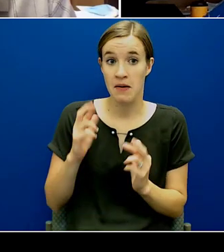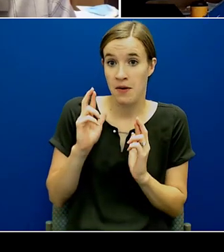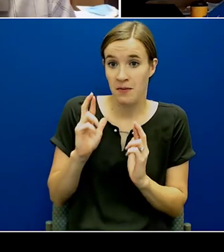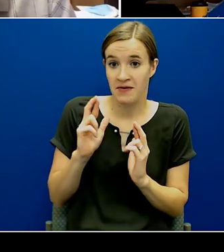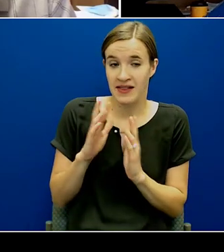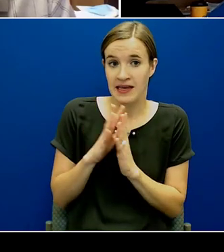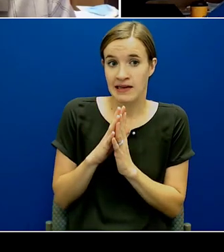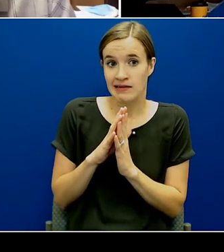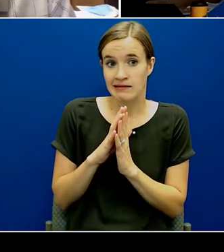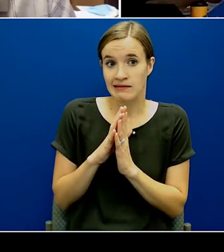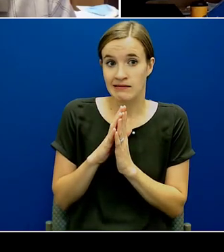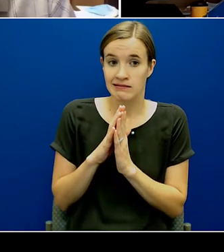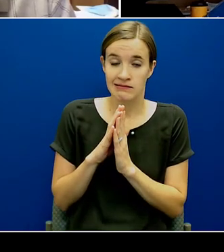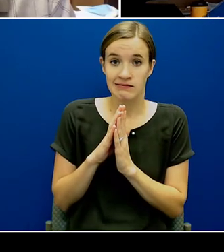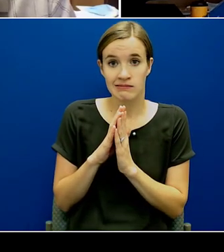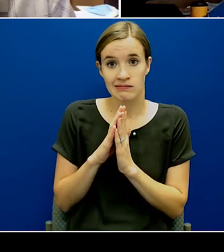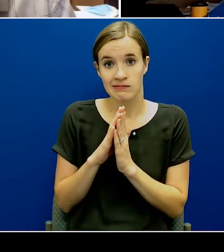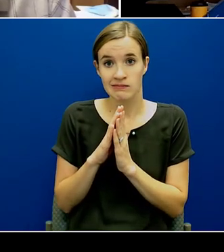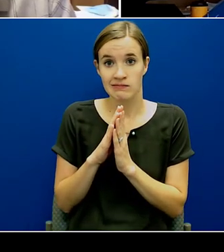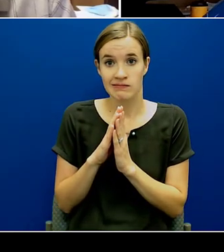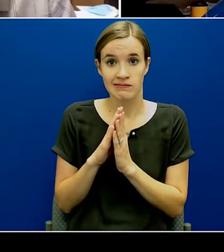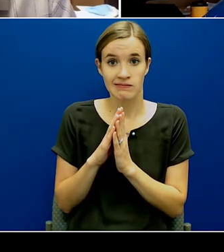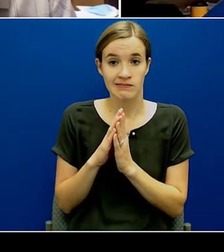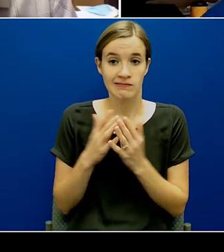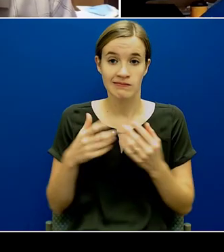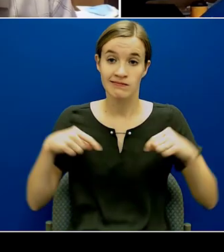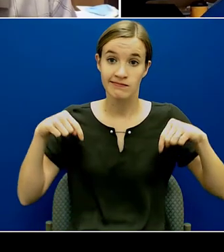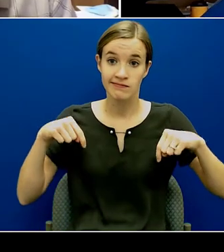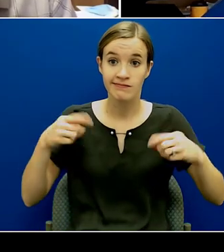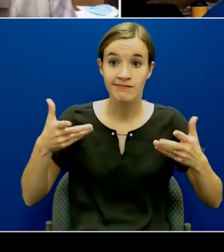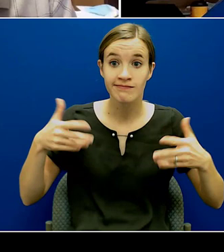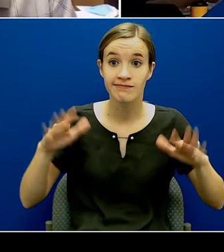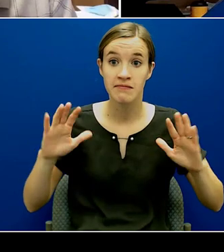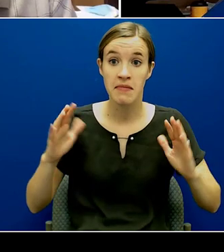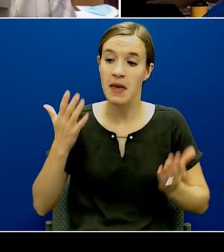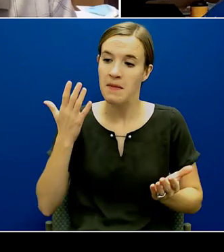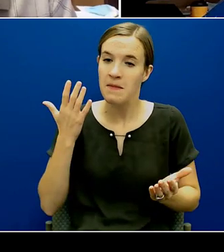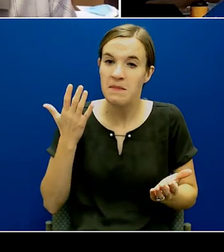know how, how that goes. Mark: I do indeed. Yeah, it's a huge